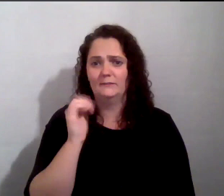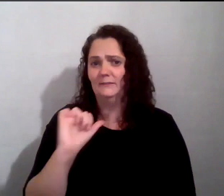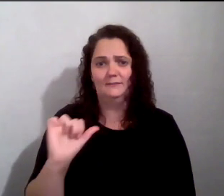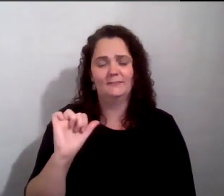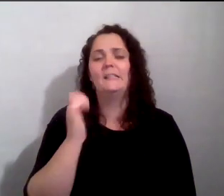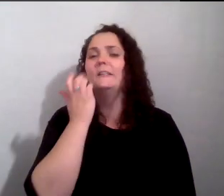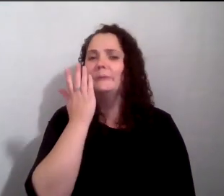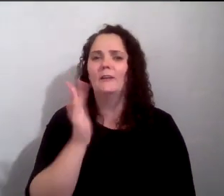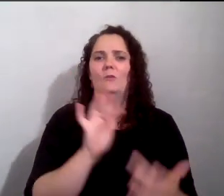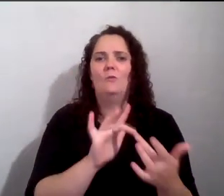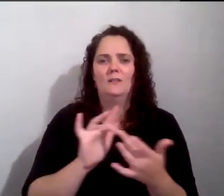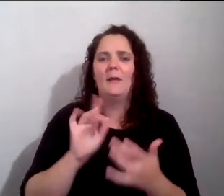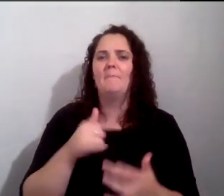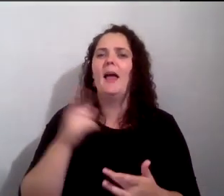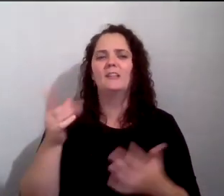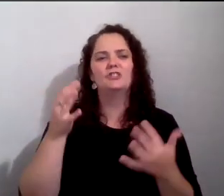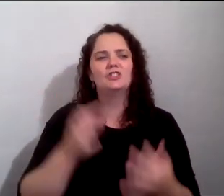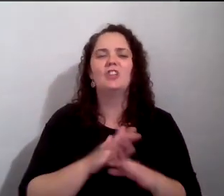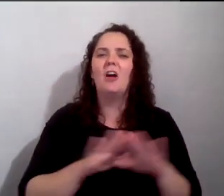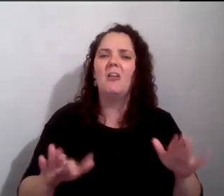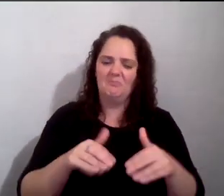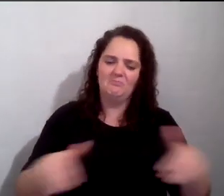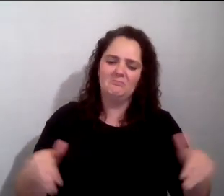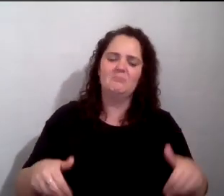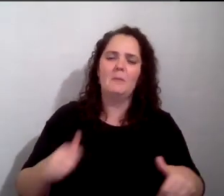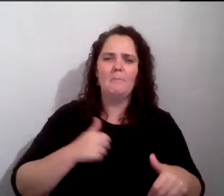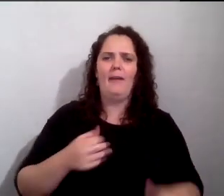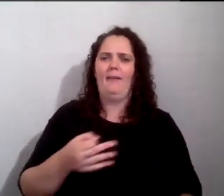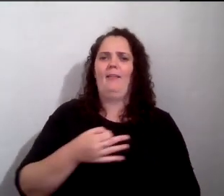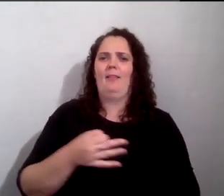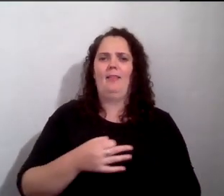on his own terms and was very kind of resolute